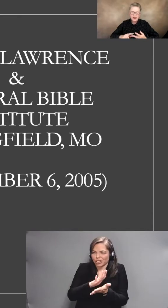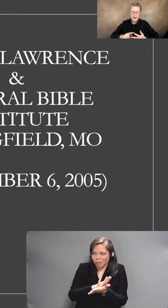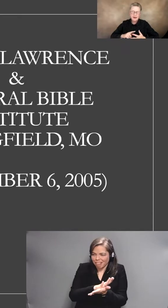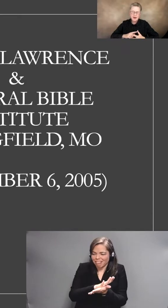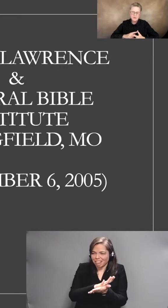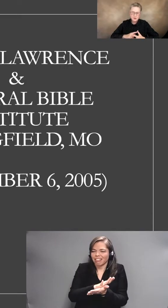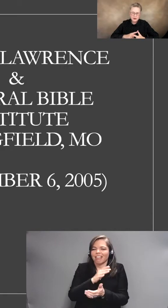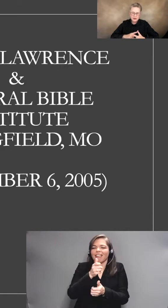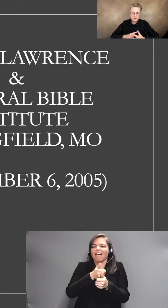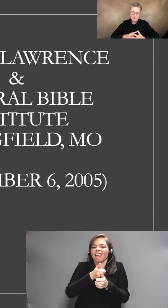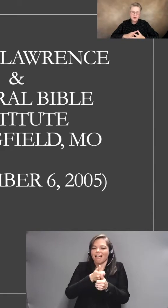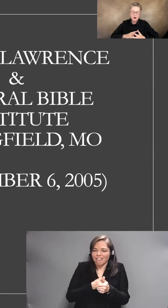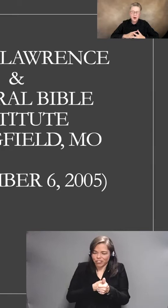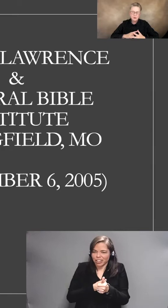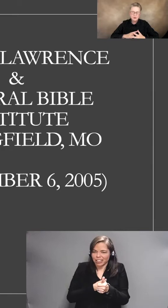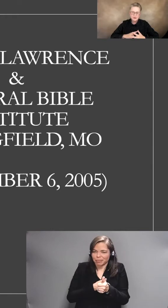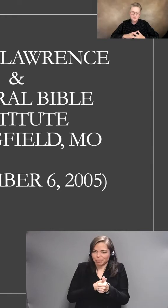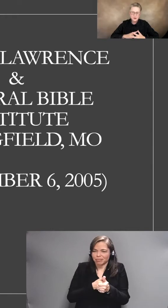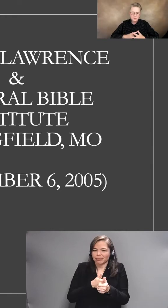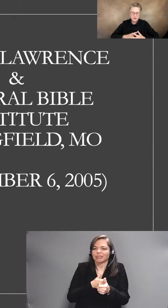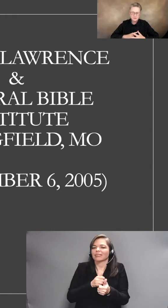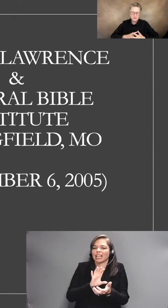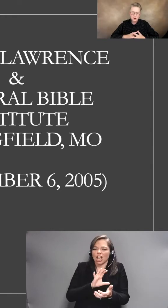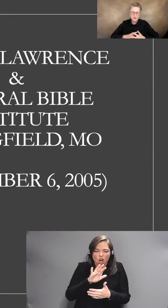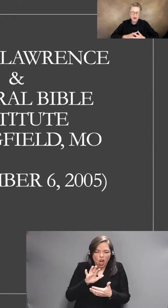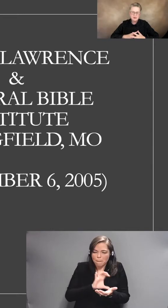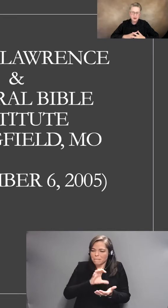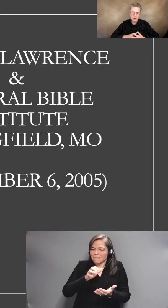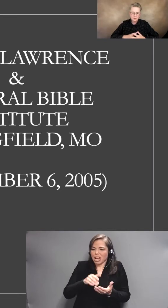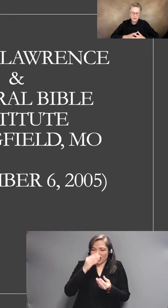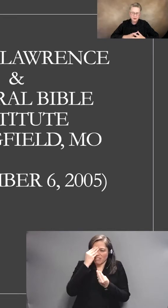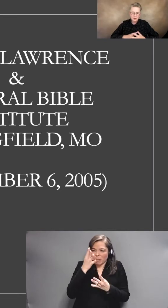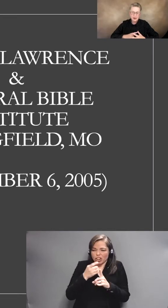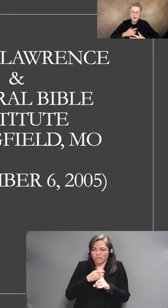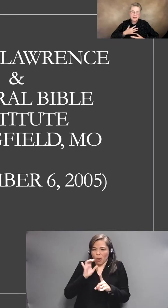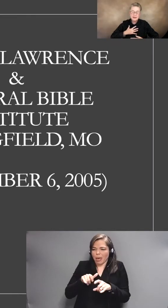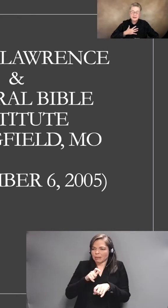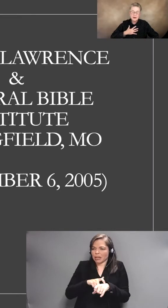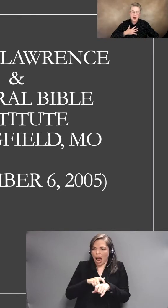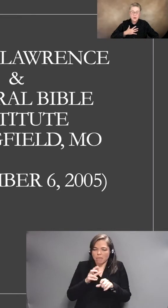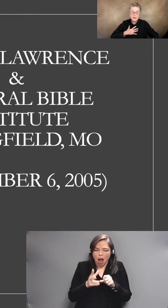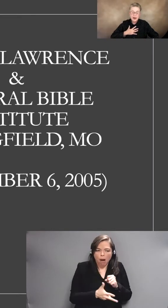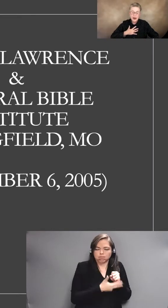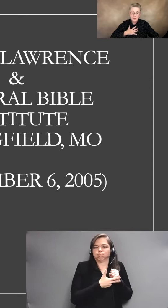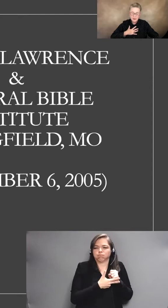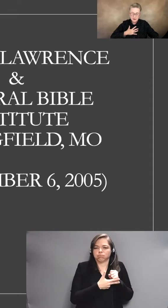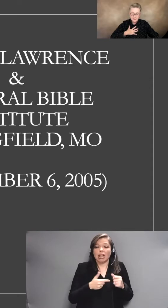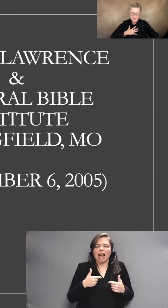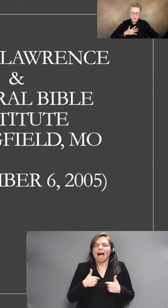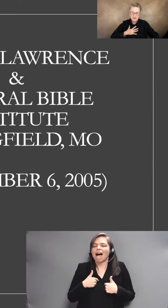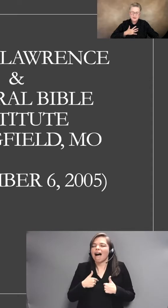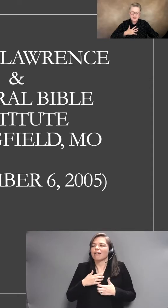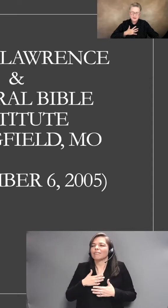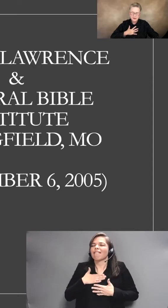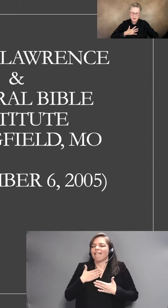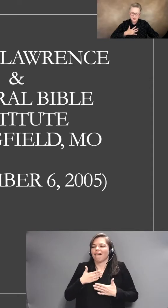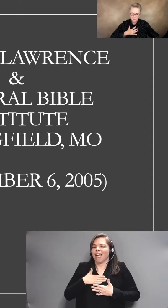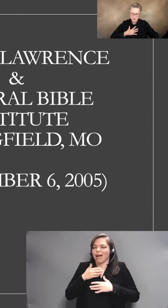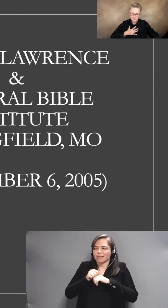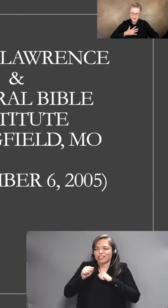and every . . . amount of information from that time and he said, I would be happy to send that to you